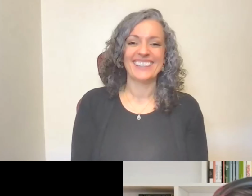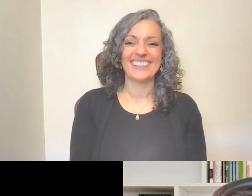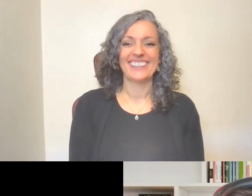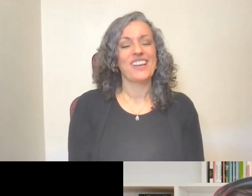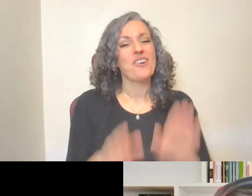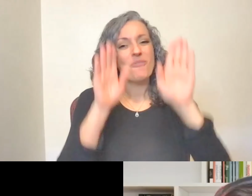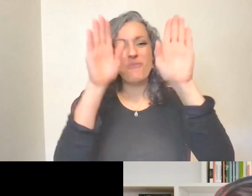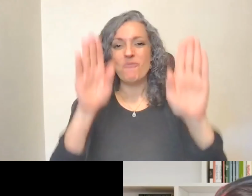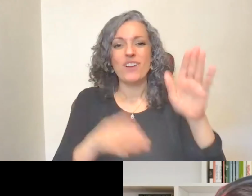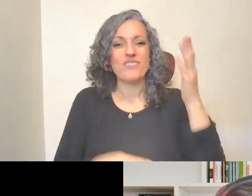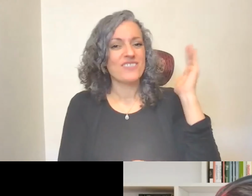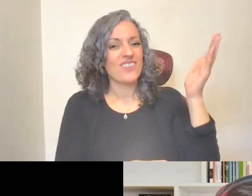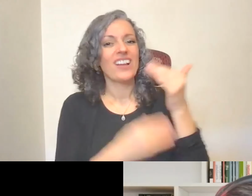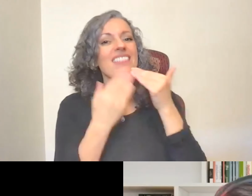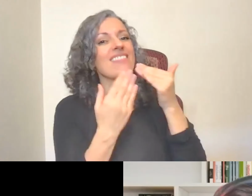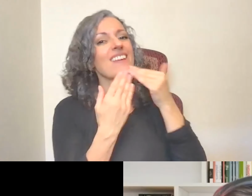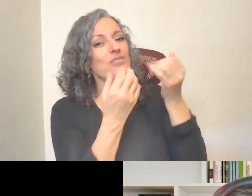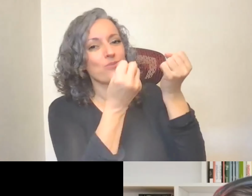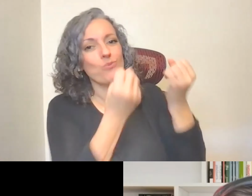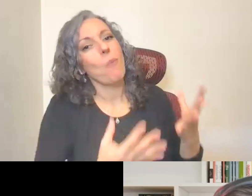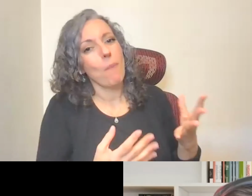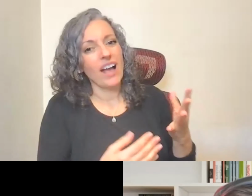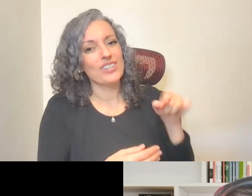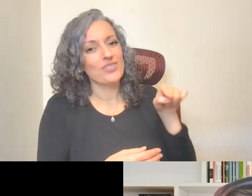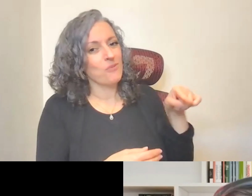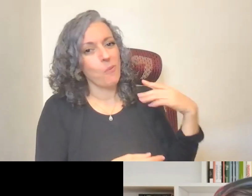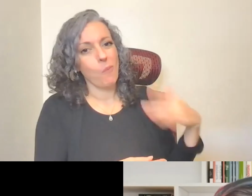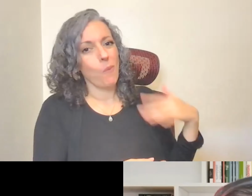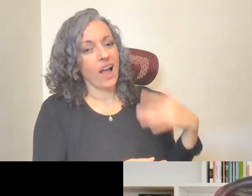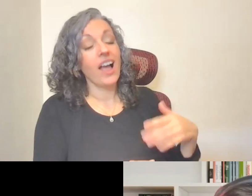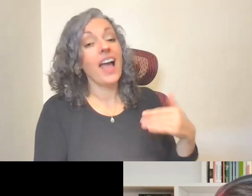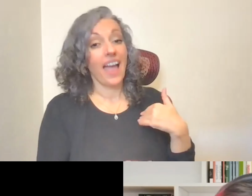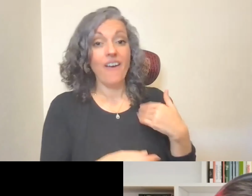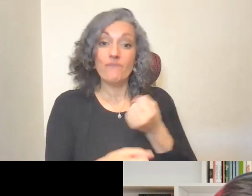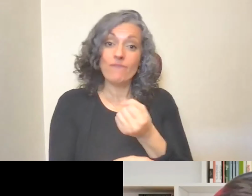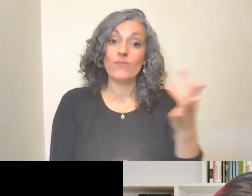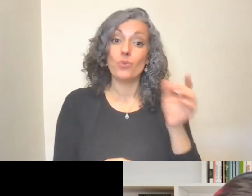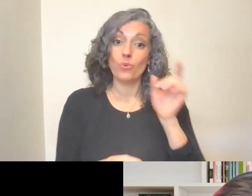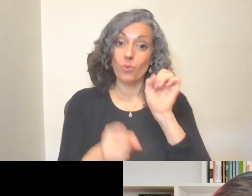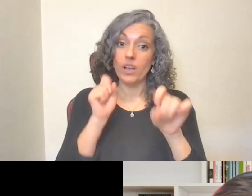thank you so much and we do have a few questions that came in, we've got a few minutes to